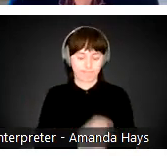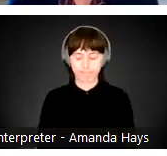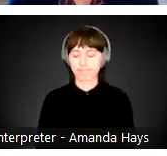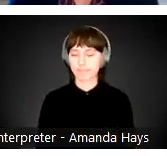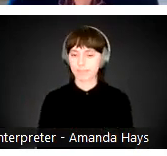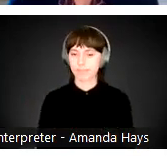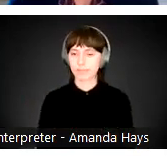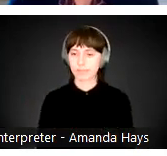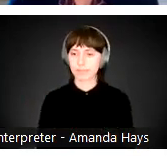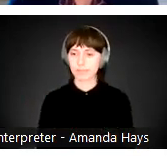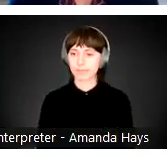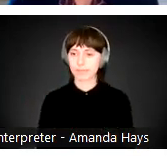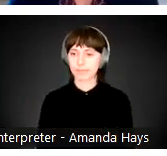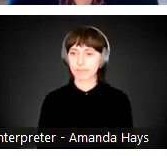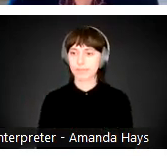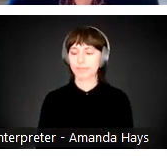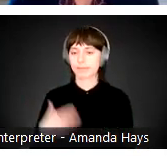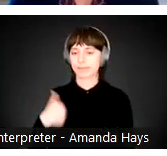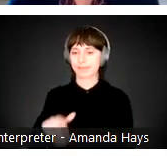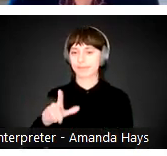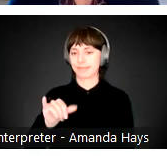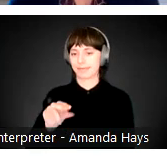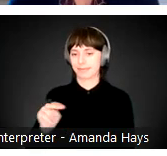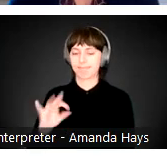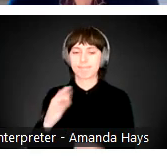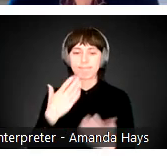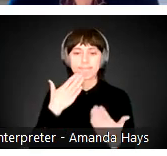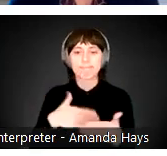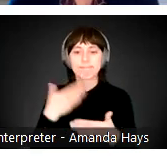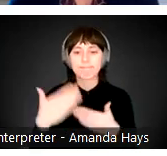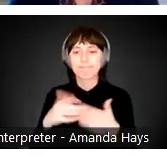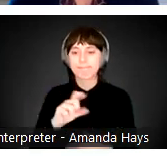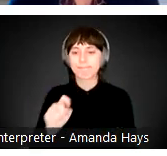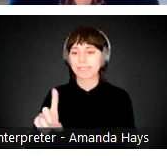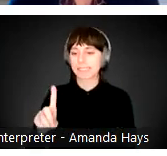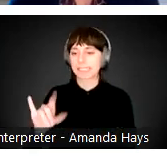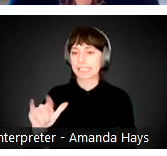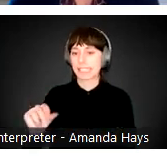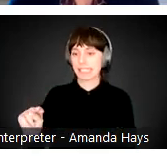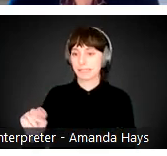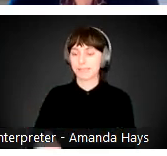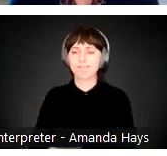This is Lynn. Thank you. The next question is for Dylan.